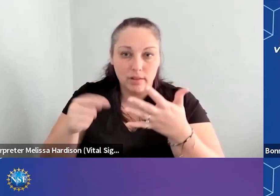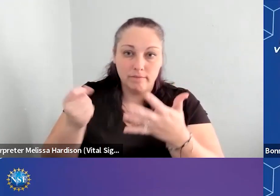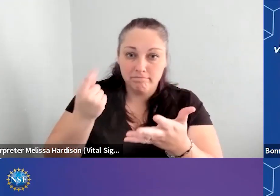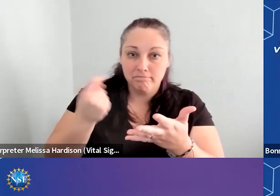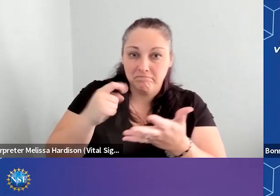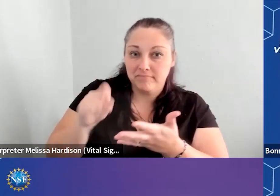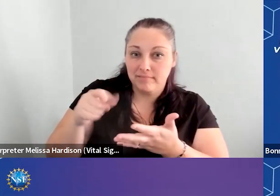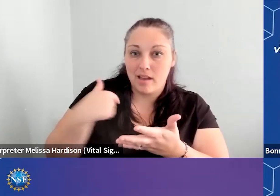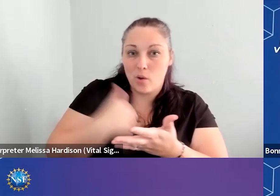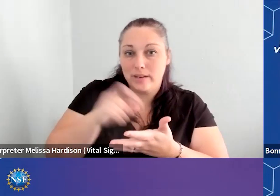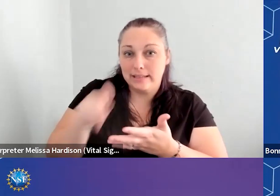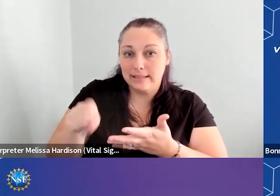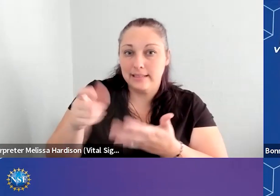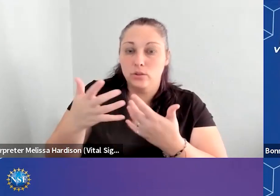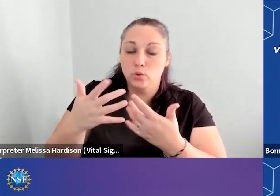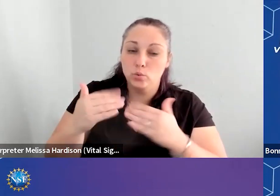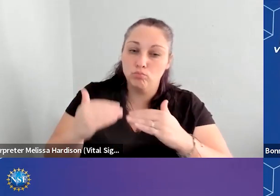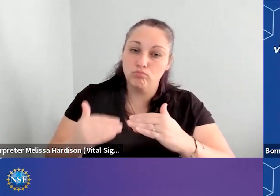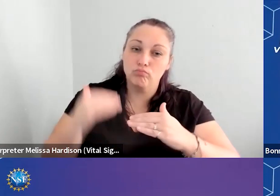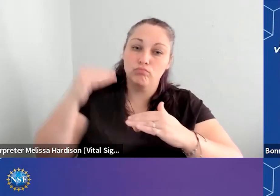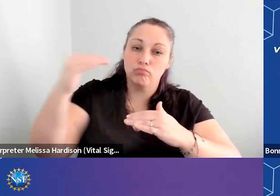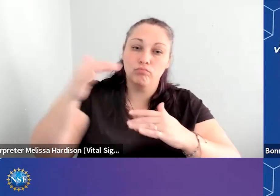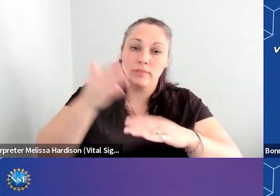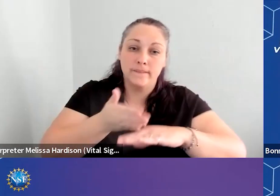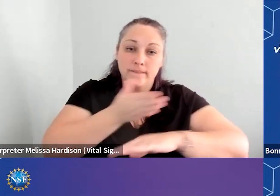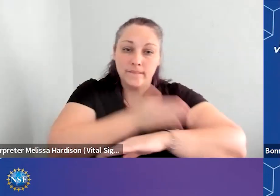we really need to move forward in these particular spaces right here and right now